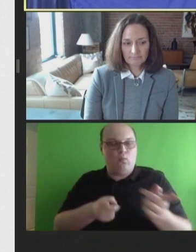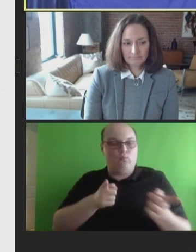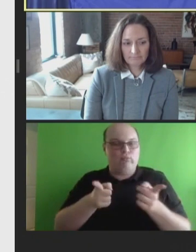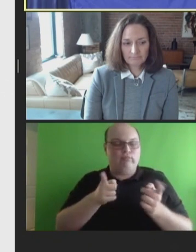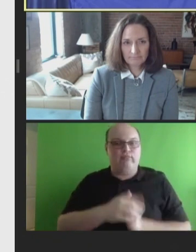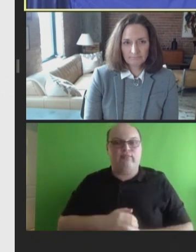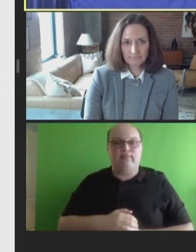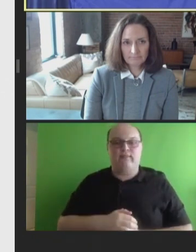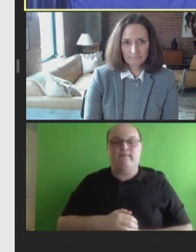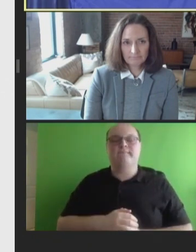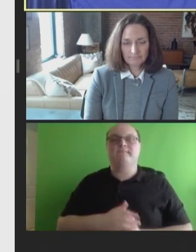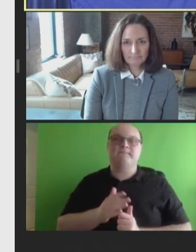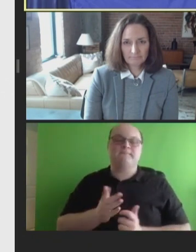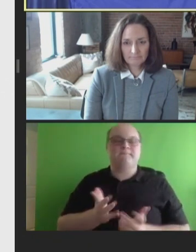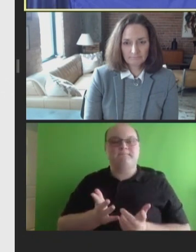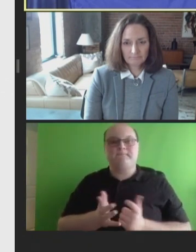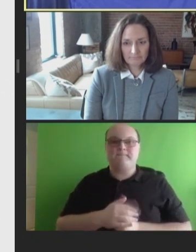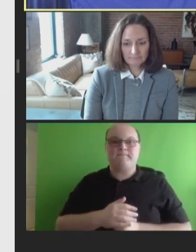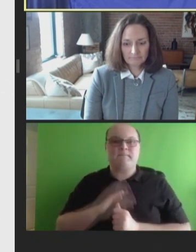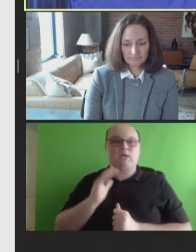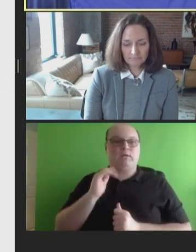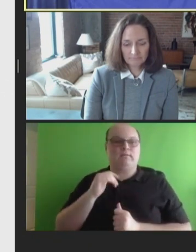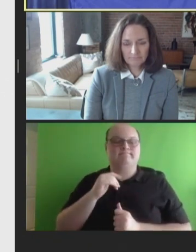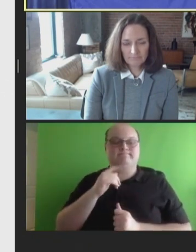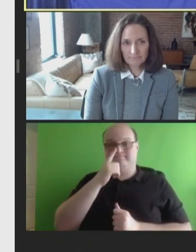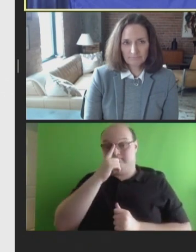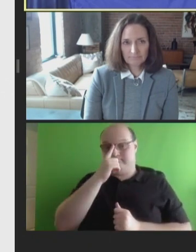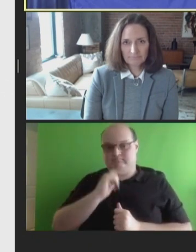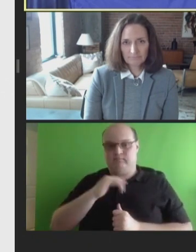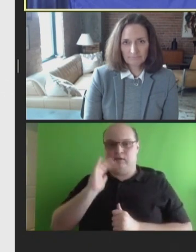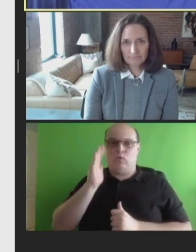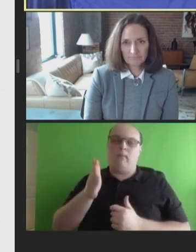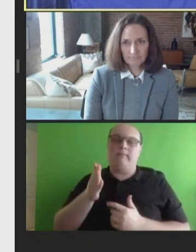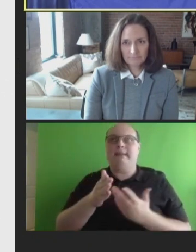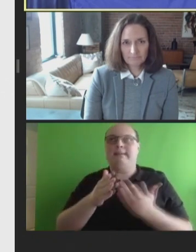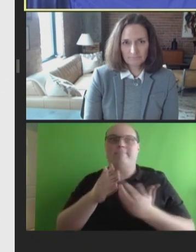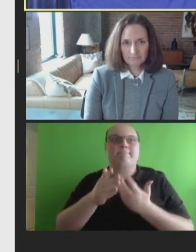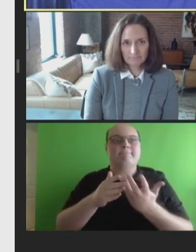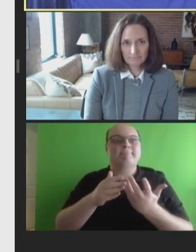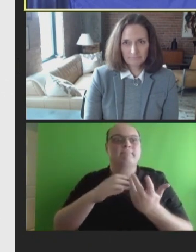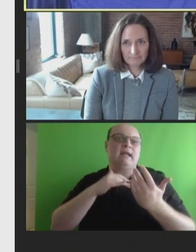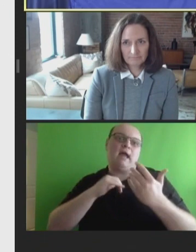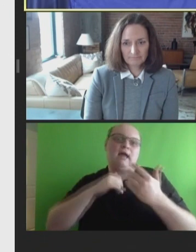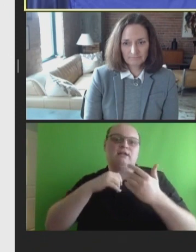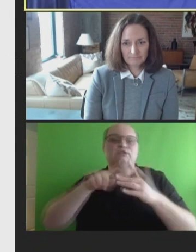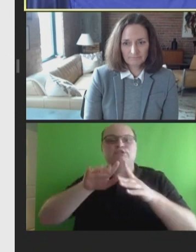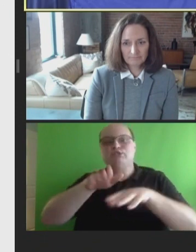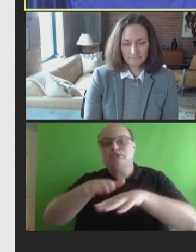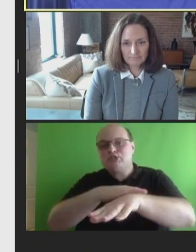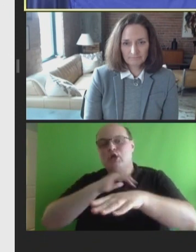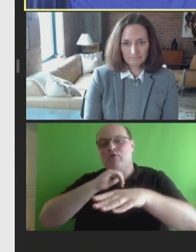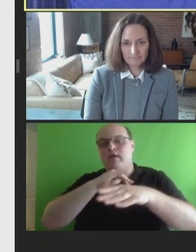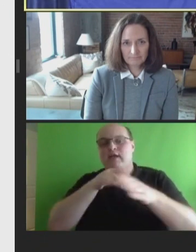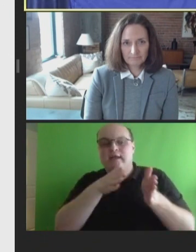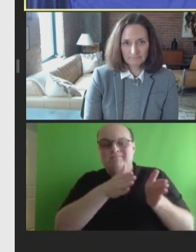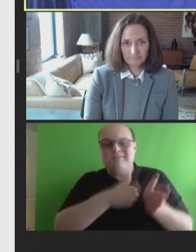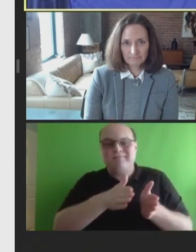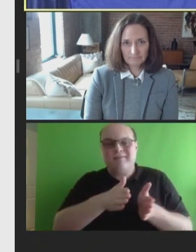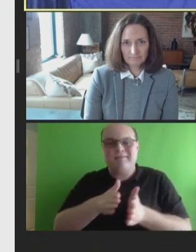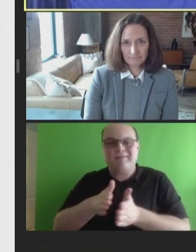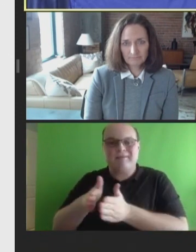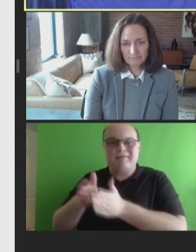there will be kind of a slow ramp up to this. Meaning, you know, I don't think we know what